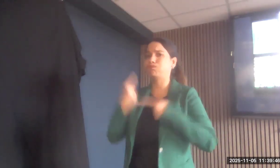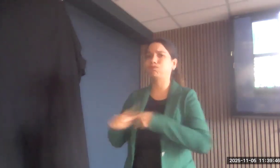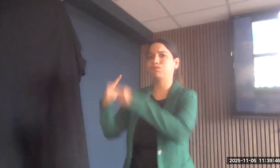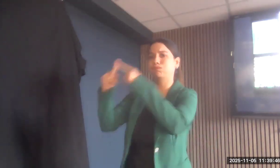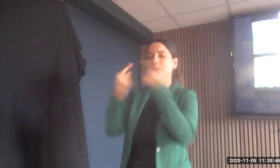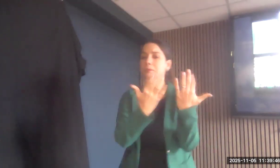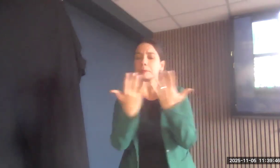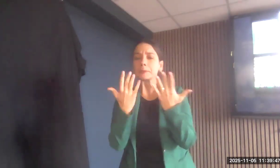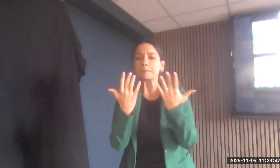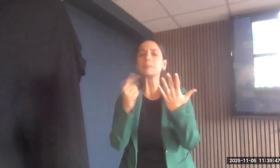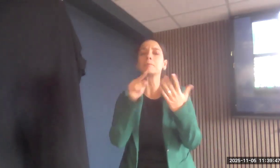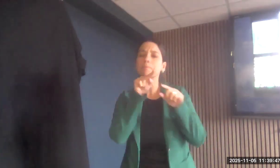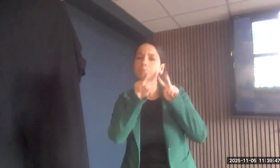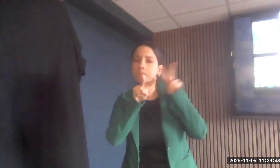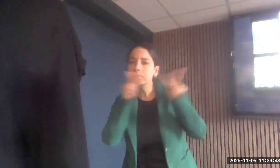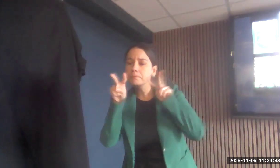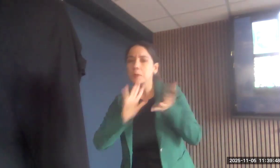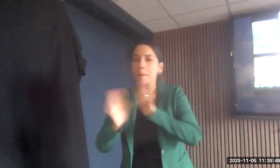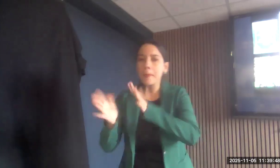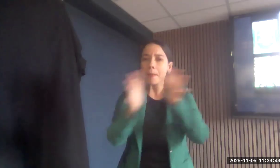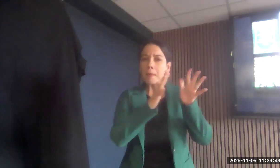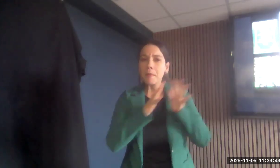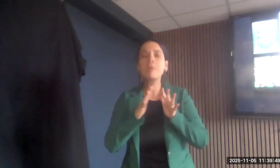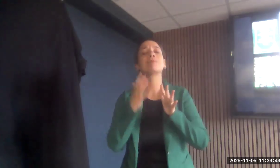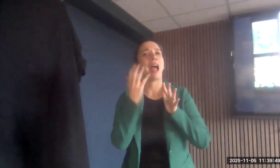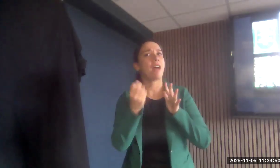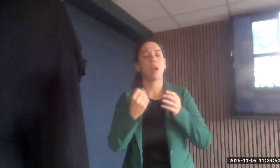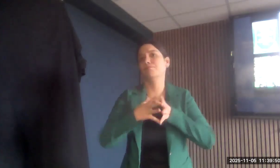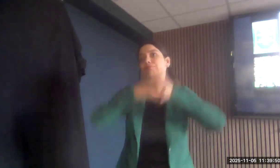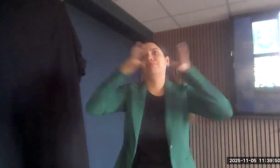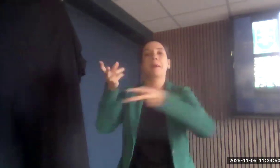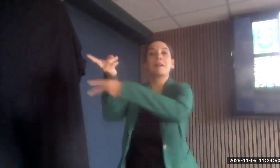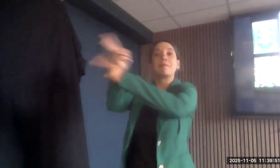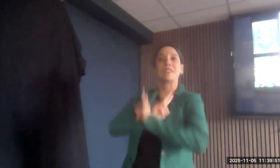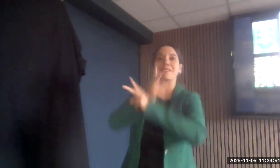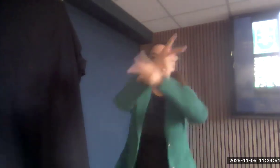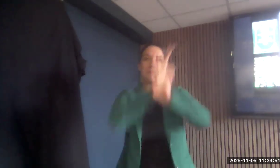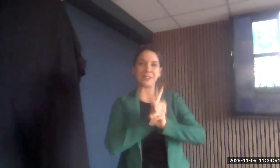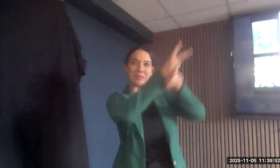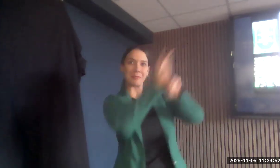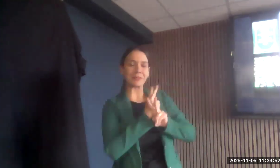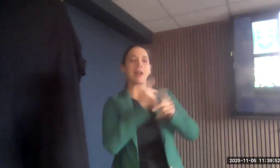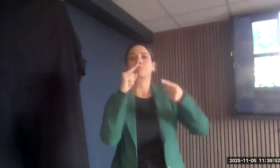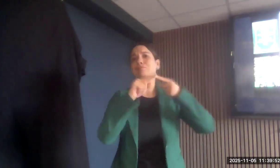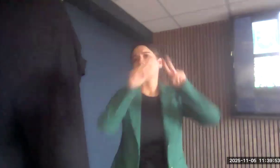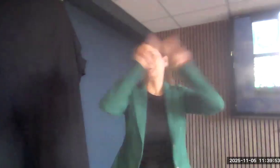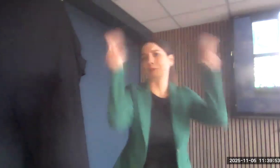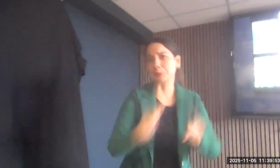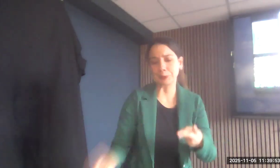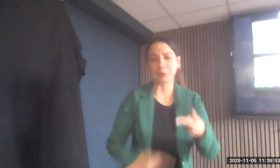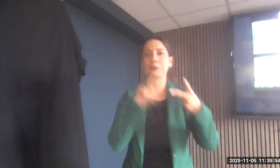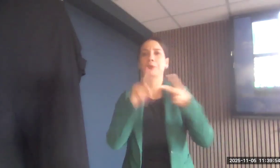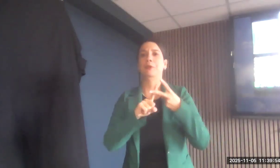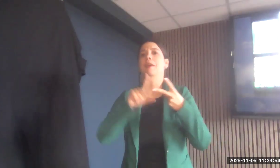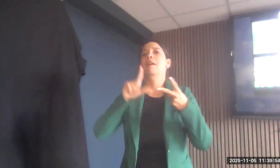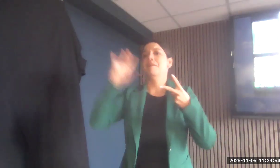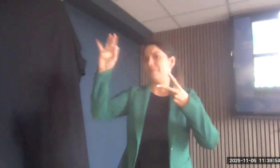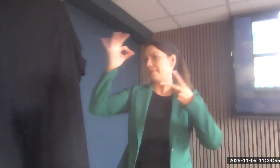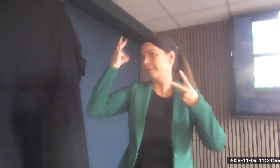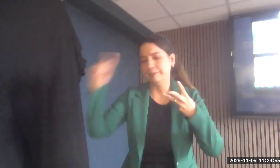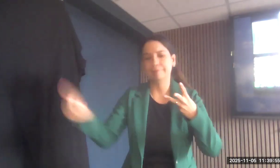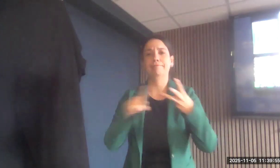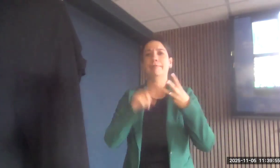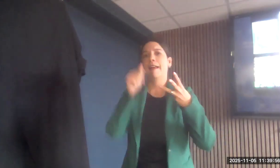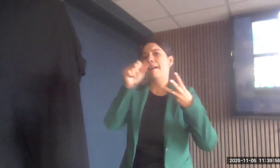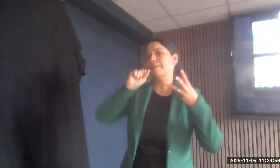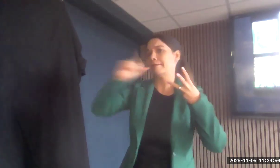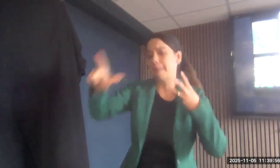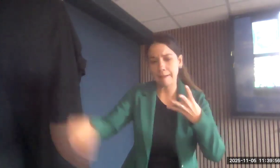So, academics from across Brazil. And for them, thinking about the engagement, so using International Sign, using